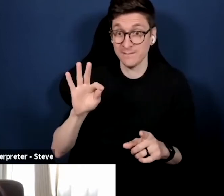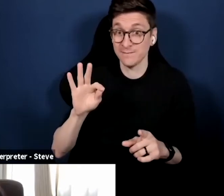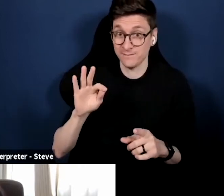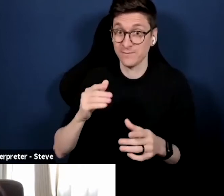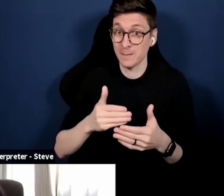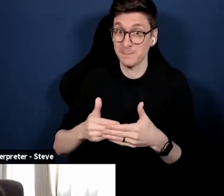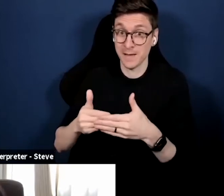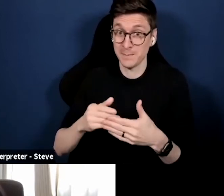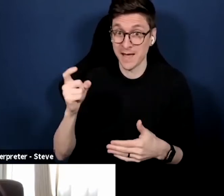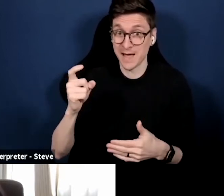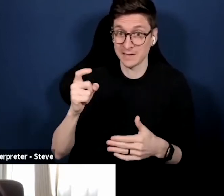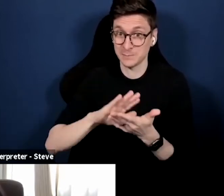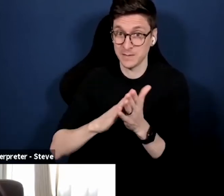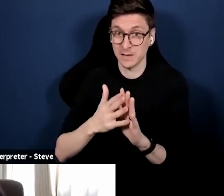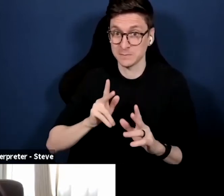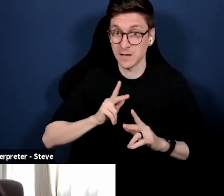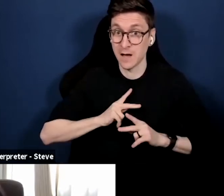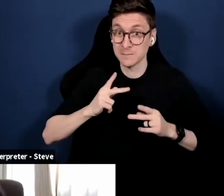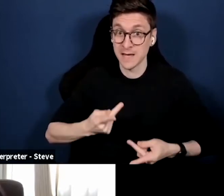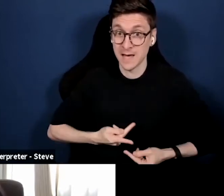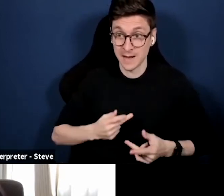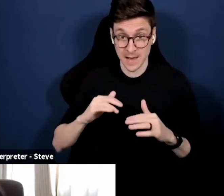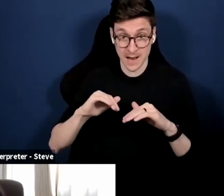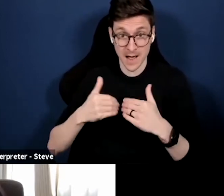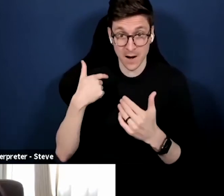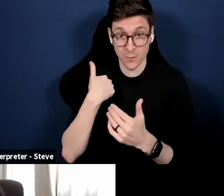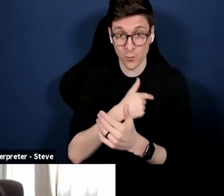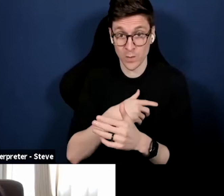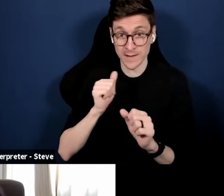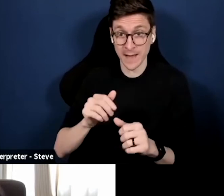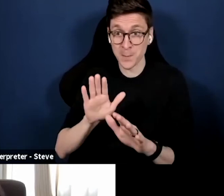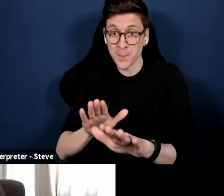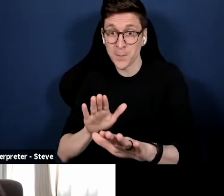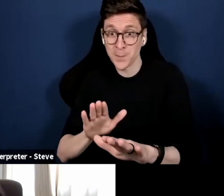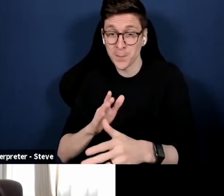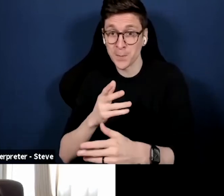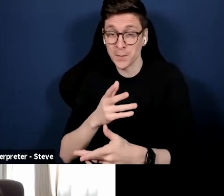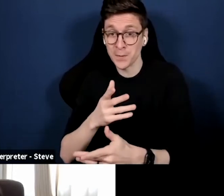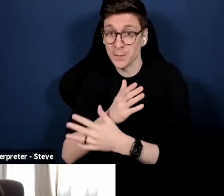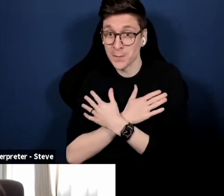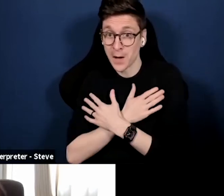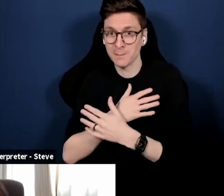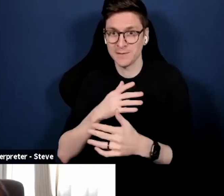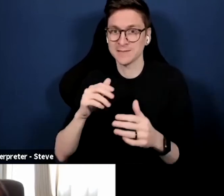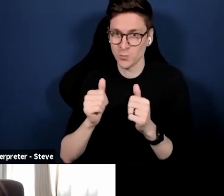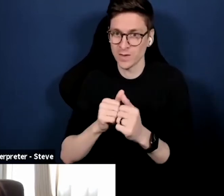the ways that you can console her is by is by calming her down through touching the screen